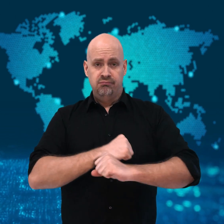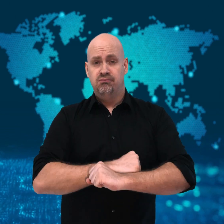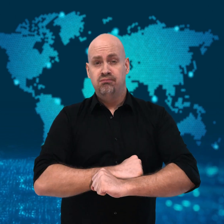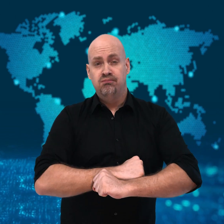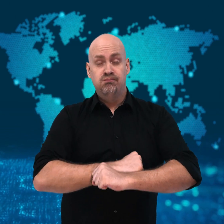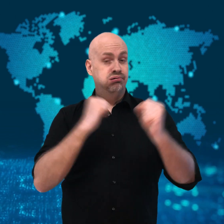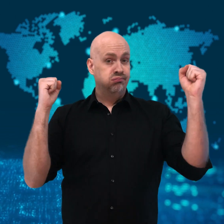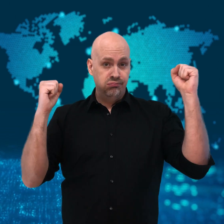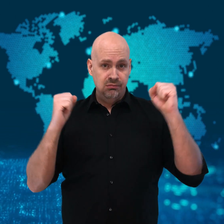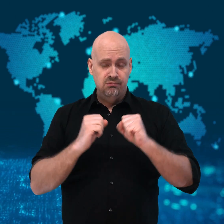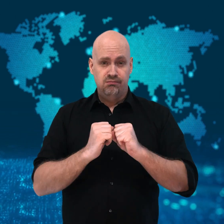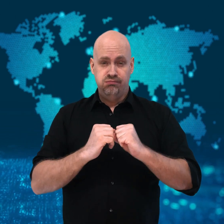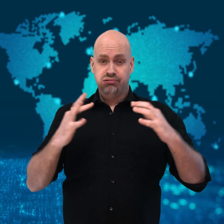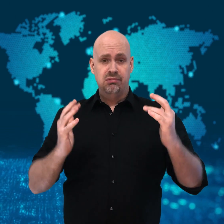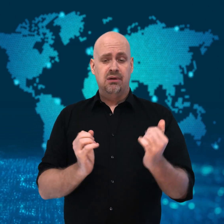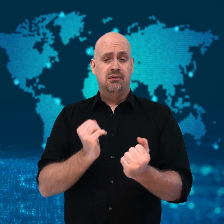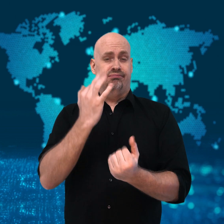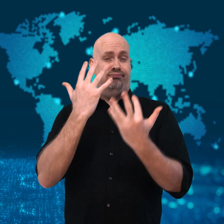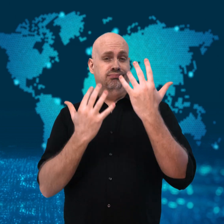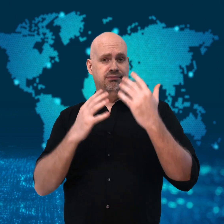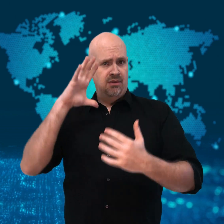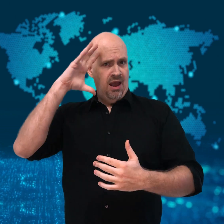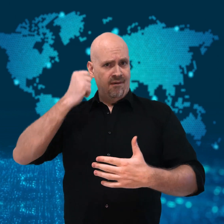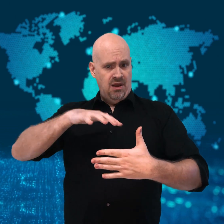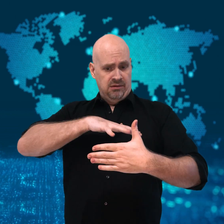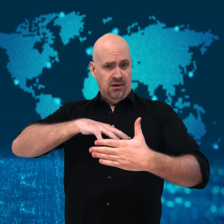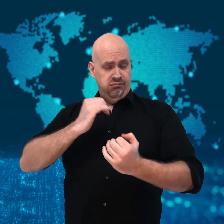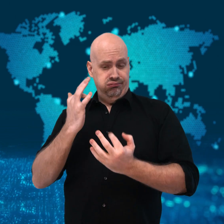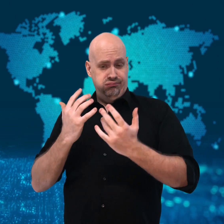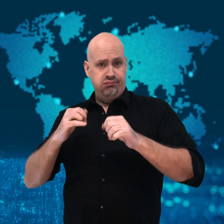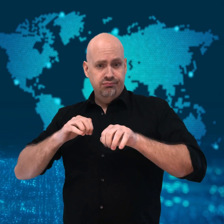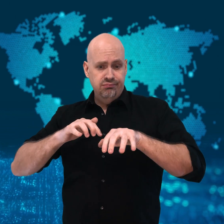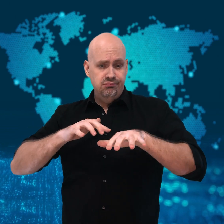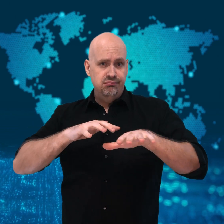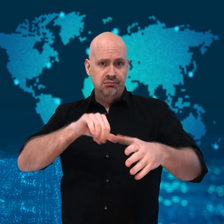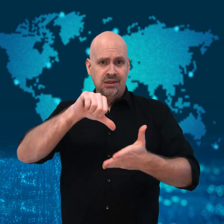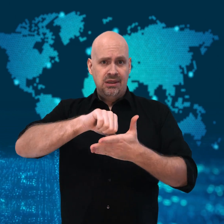The fire started on the Afghan side of the border and